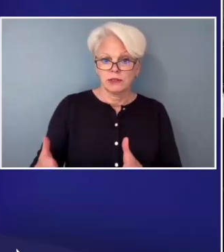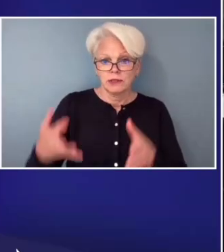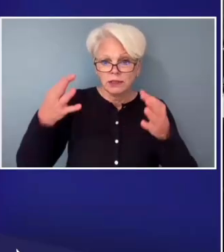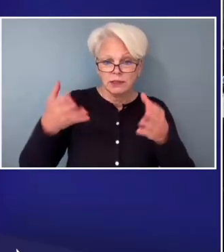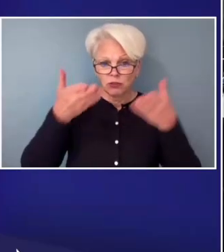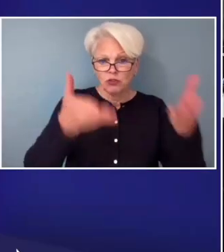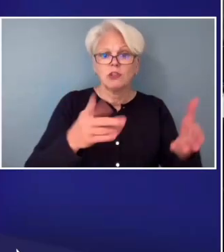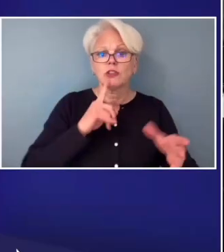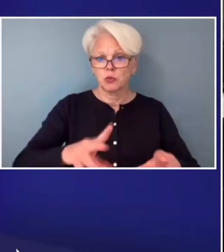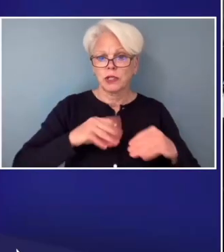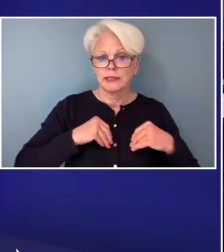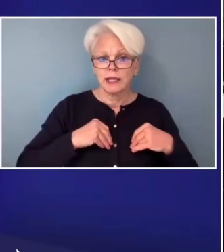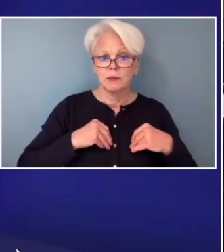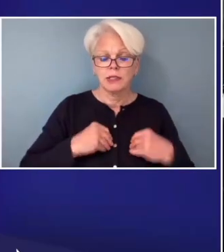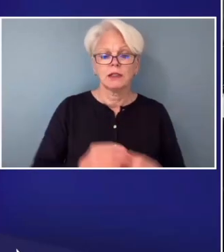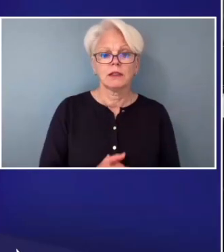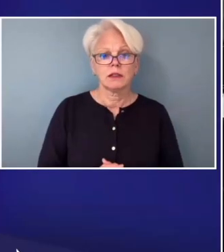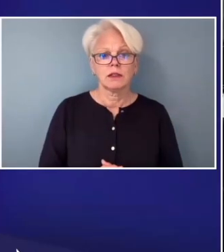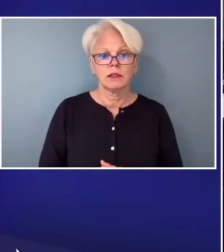And those were in, um, those are going to be in